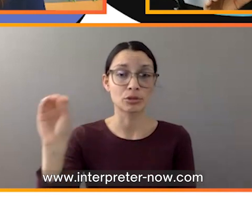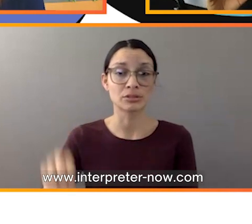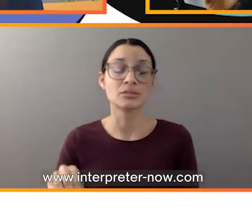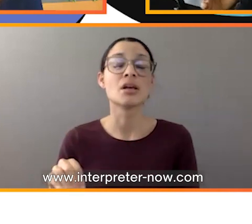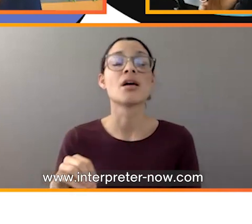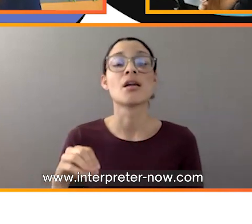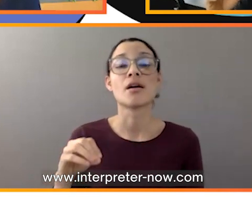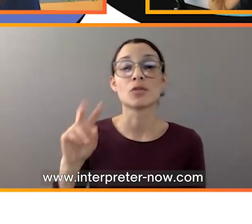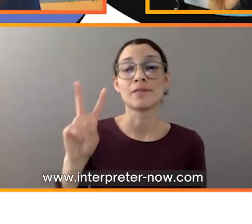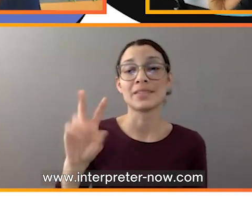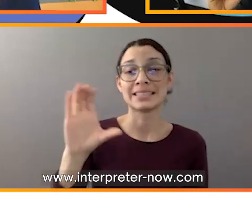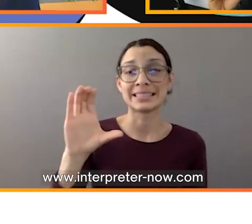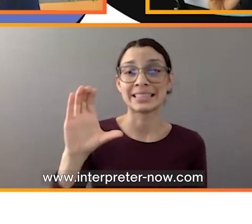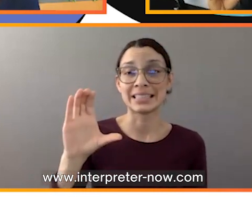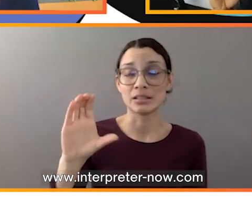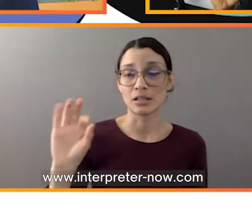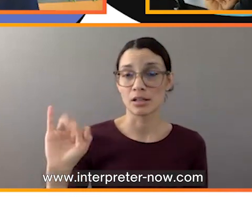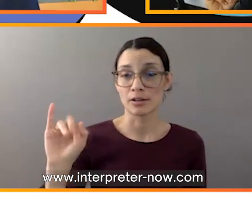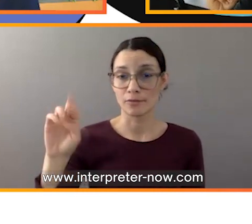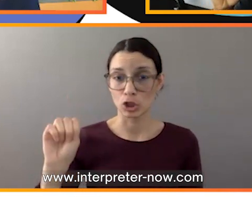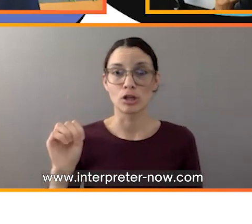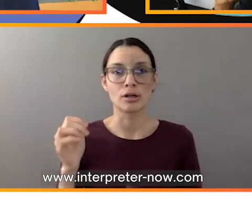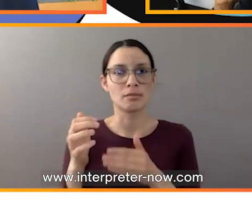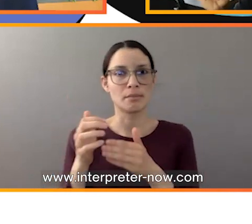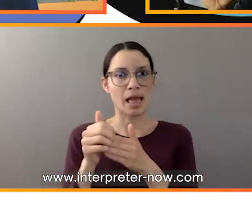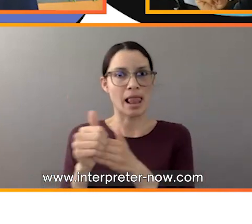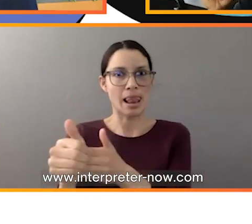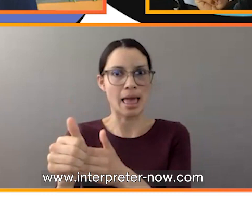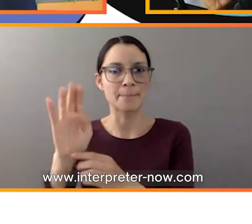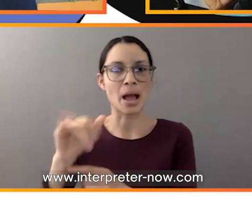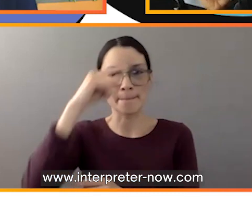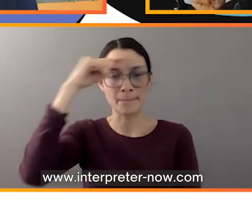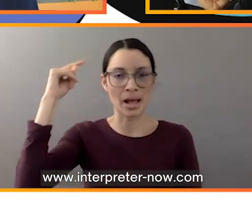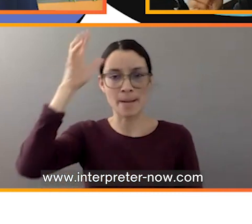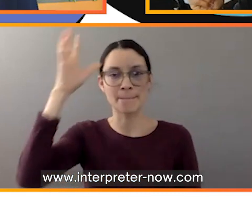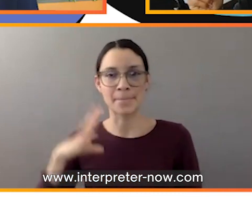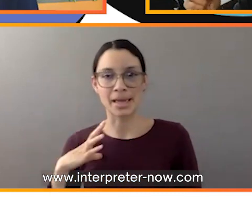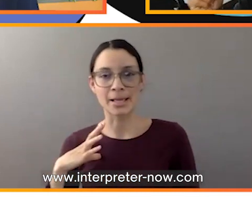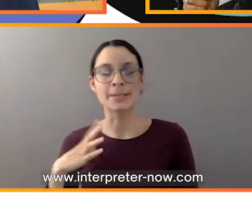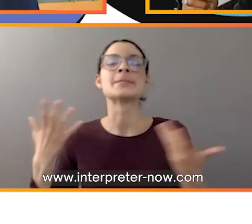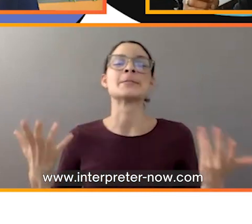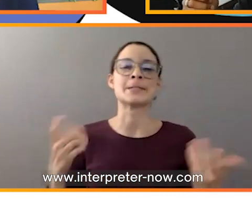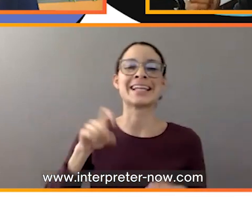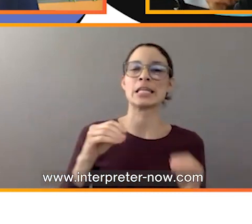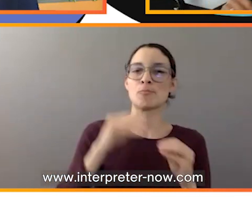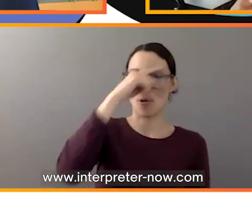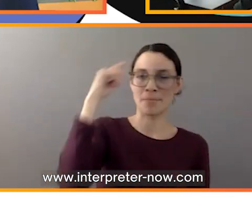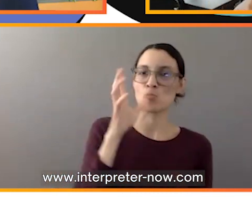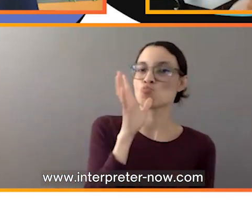in the market. So it shouldn't be that there's 99.8% Black men VC firms actually, that should be more